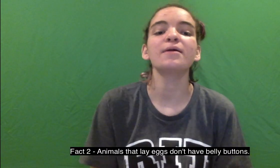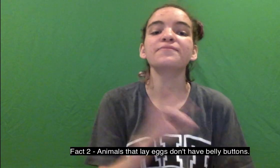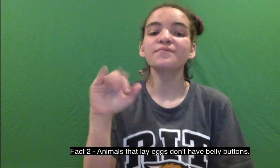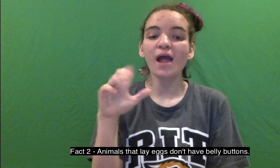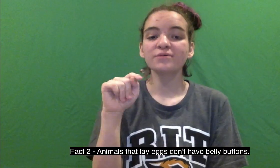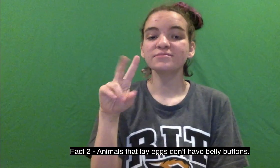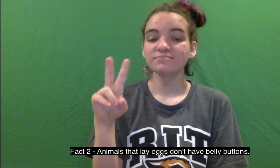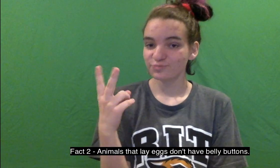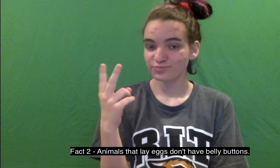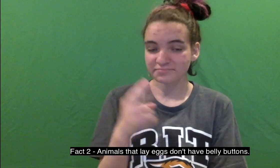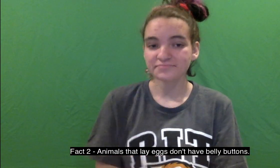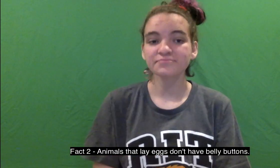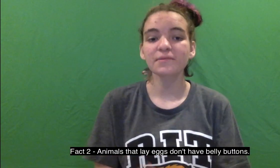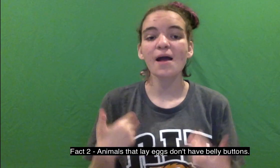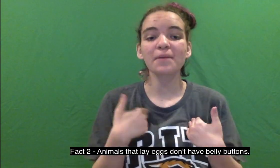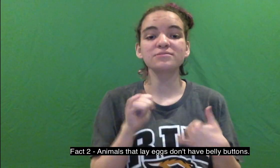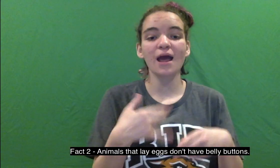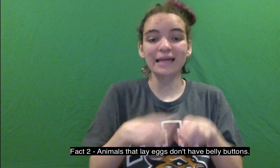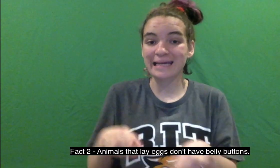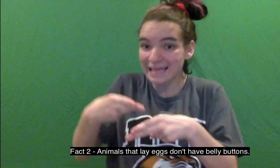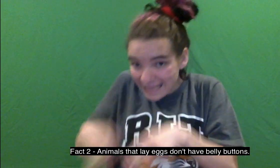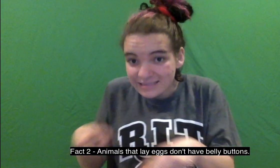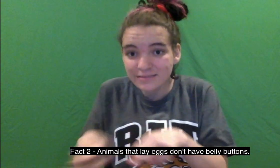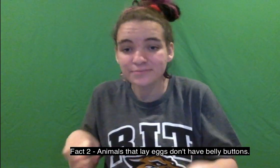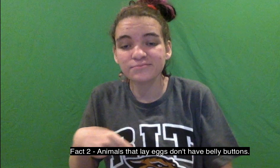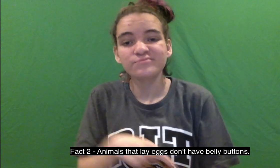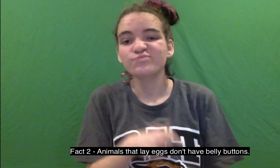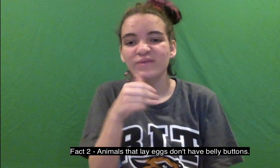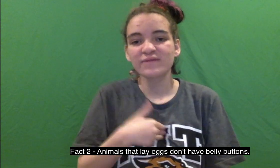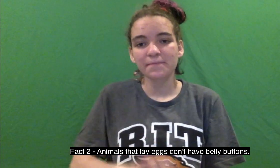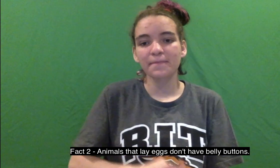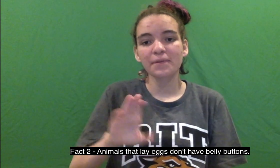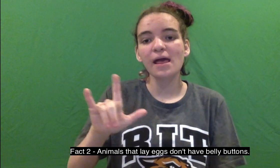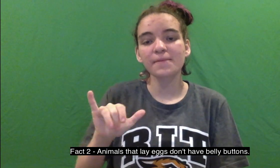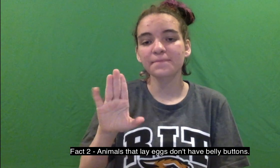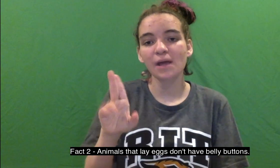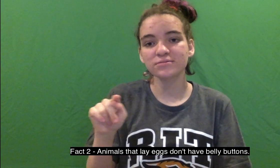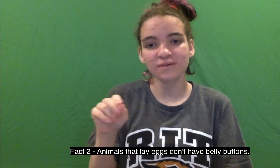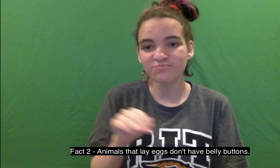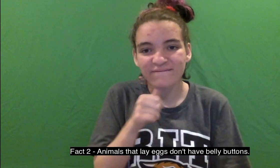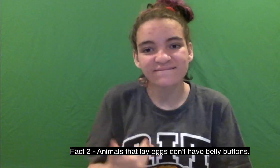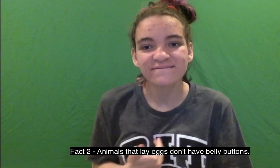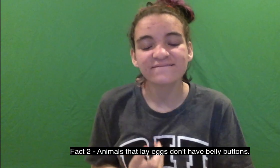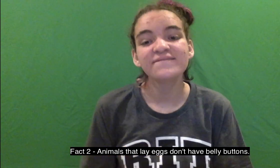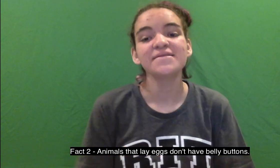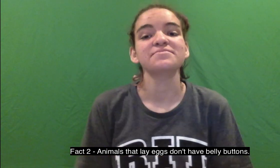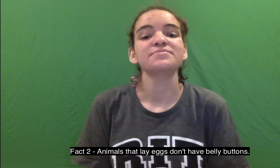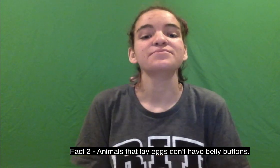Fact 2 - Animals that lay eggs don't have belly buttons.